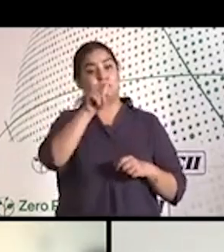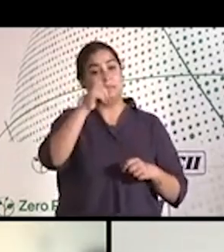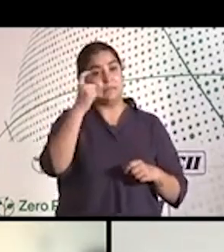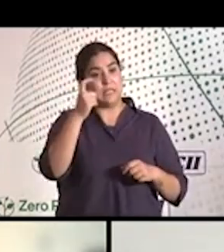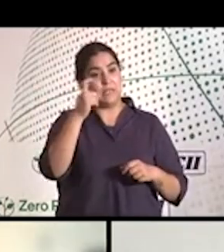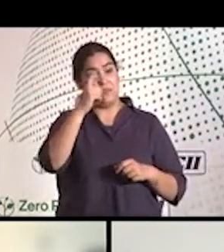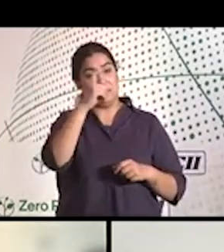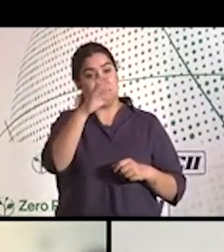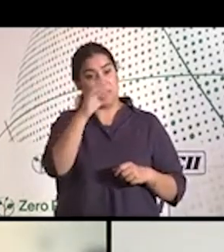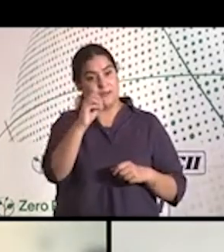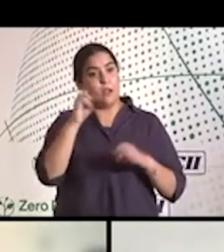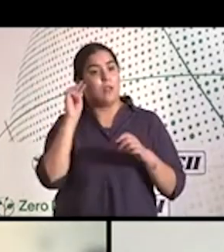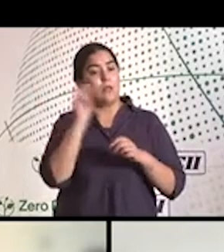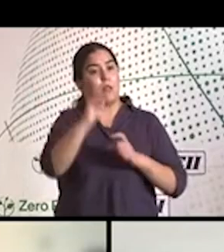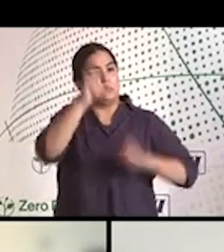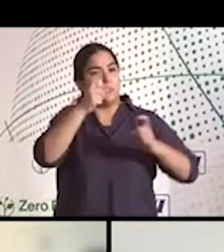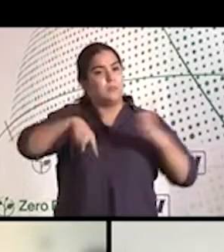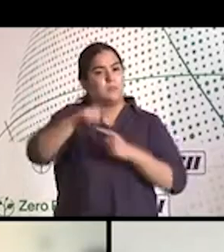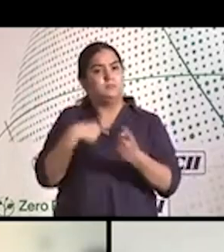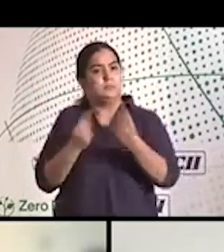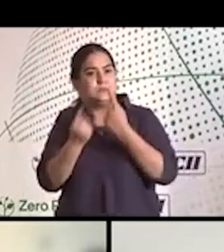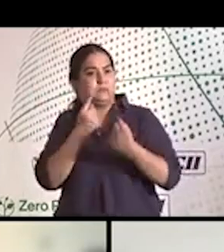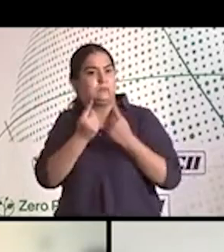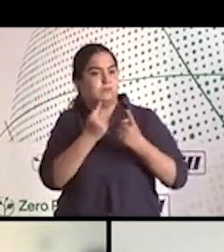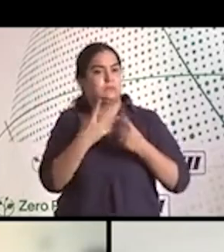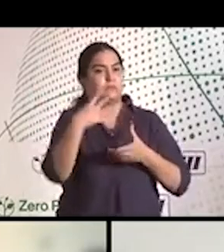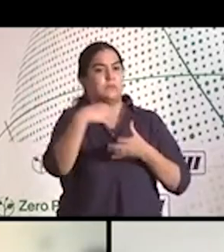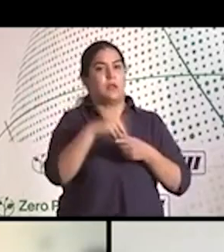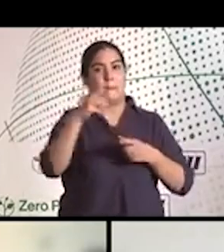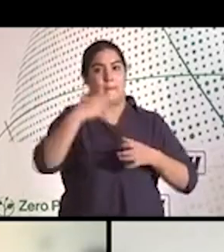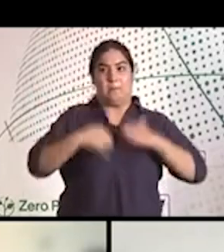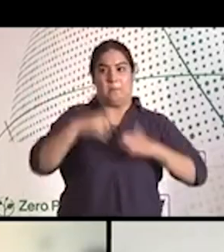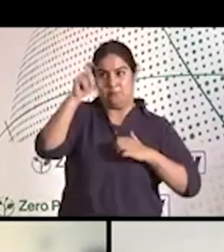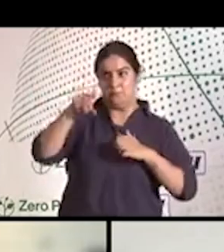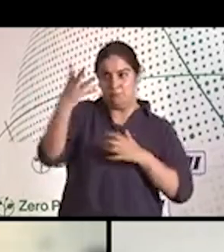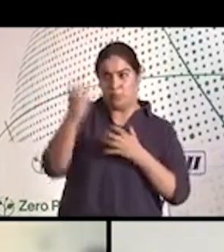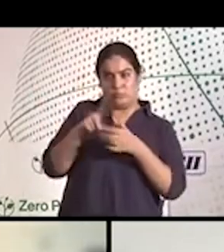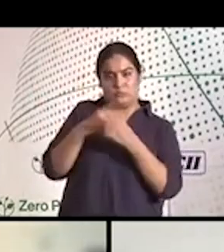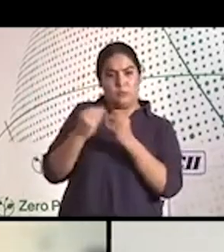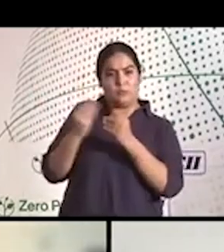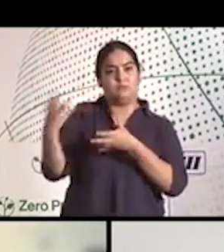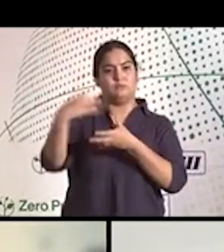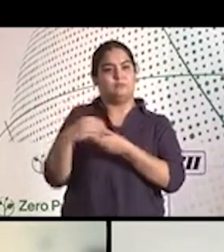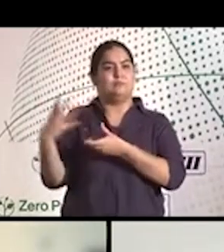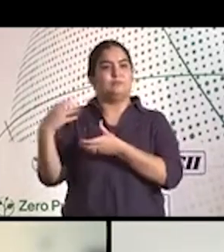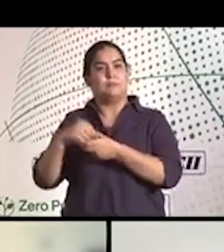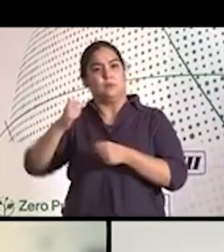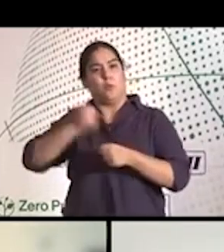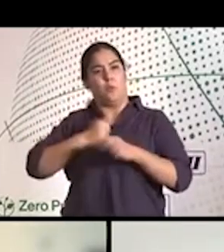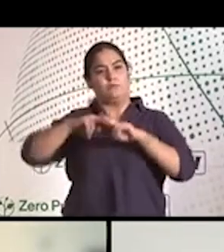And we also identify people who are aspiring for jobs and employing them to our factories.